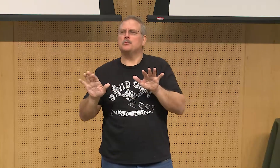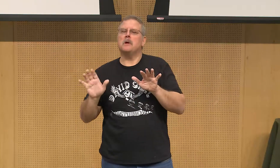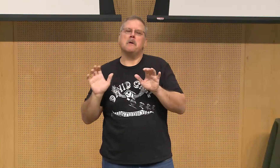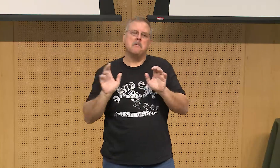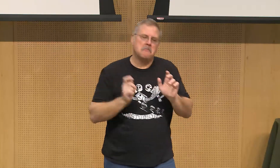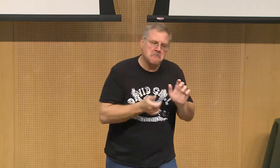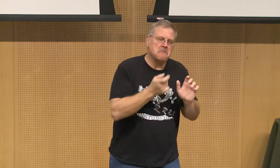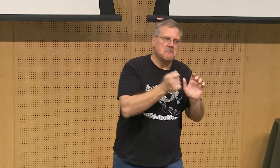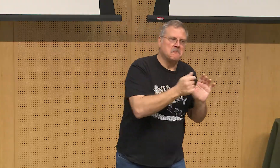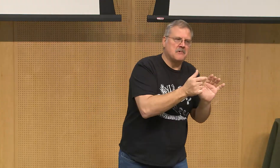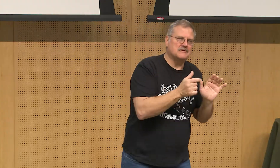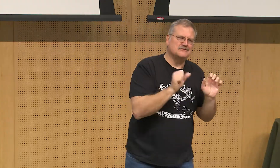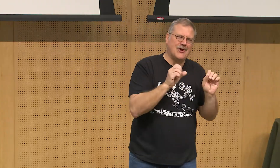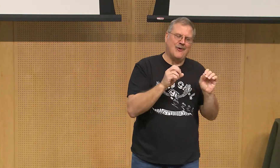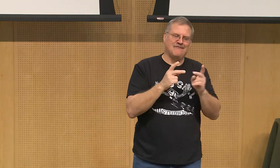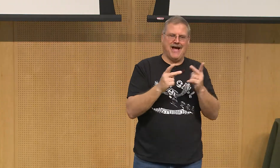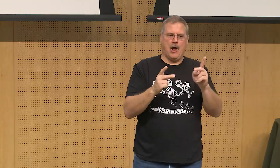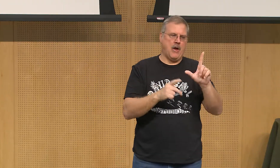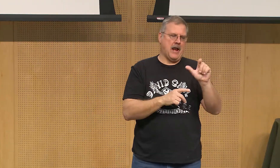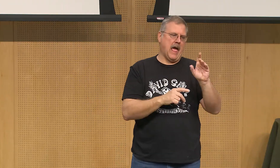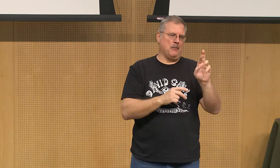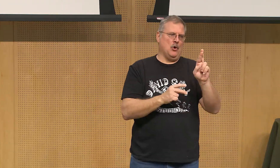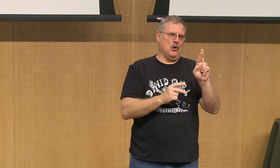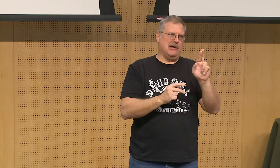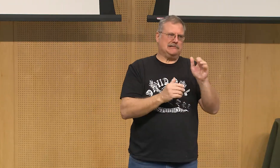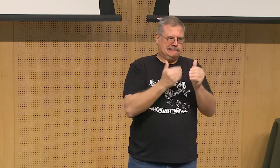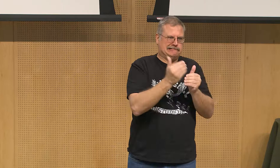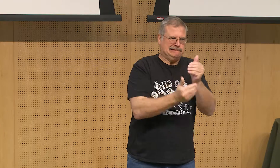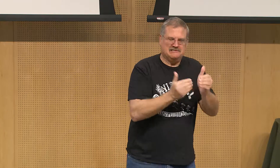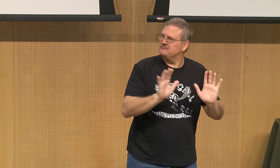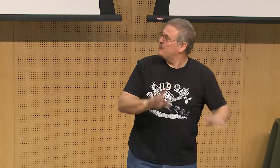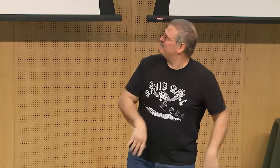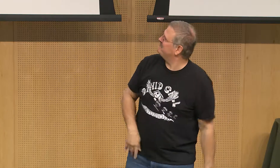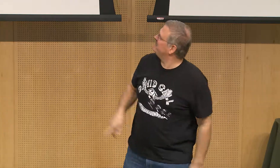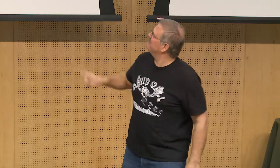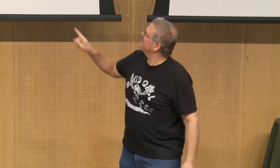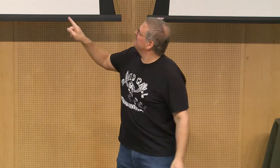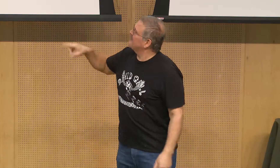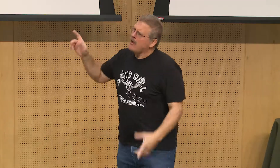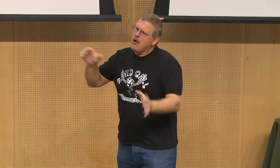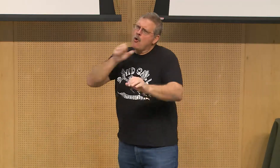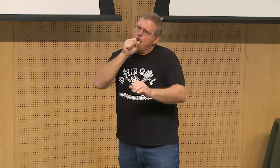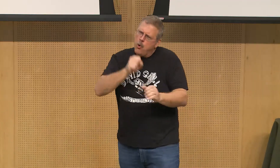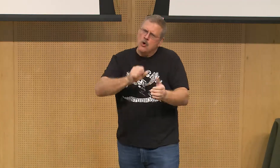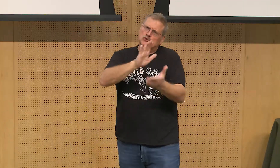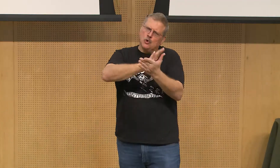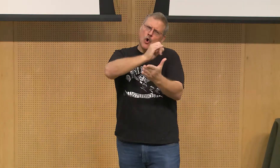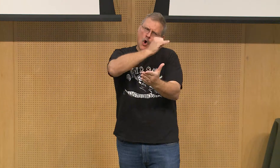you really have to tell yourself to stop and get out. It is a very labor-intensive art.